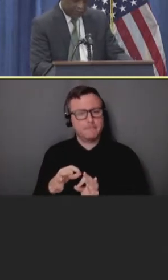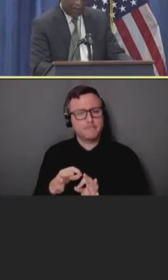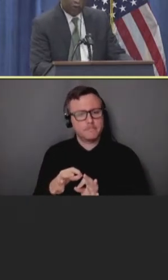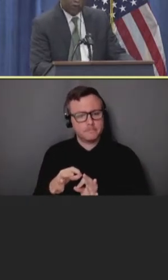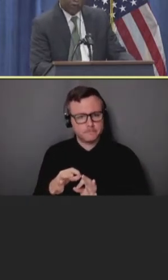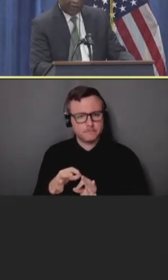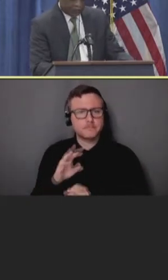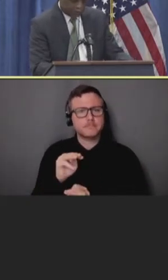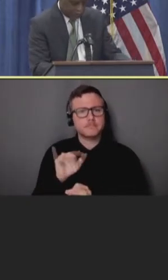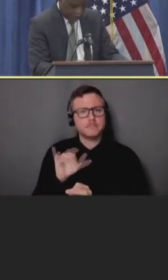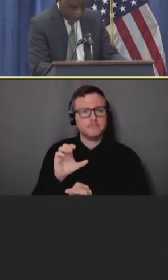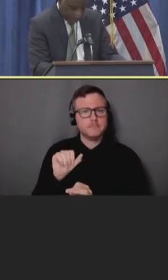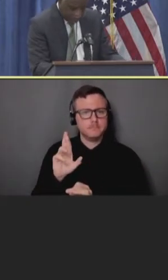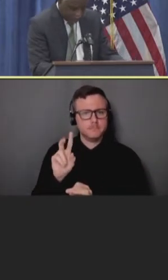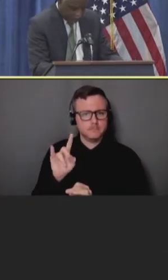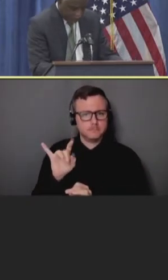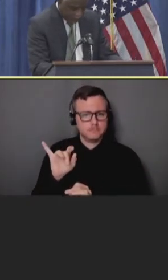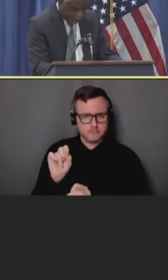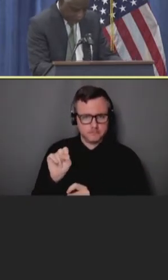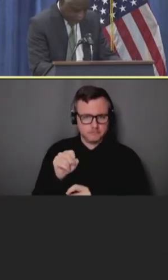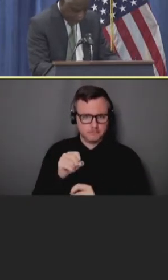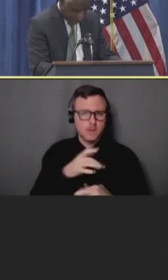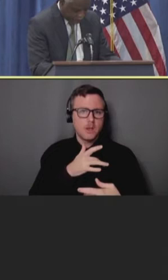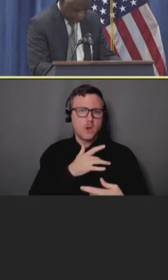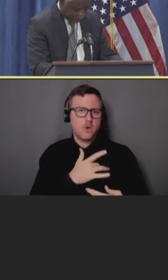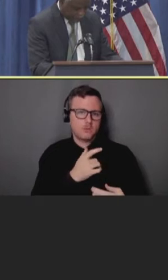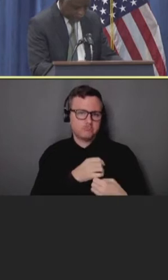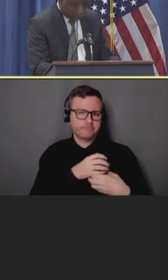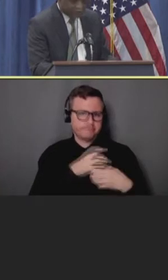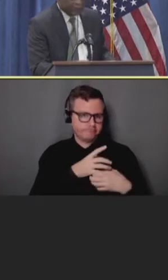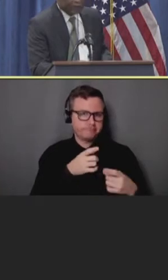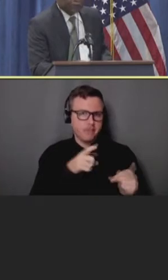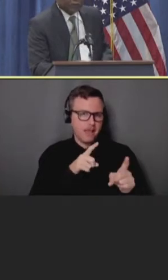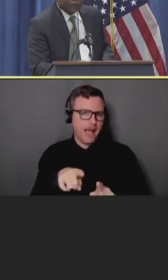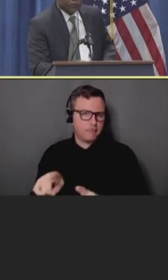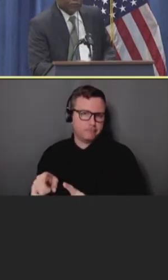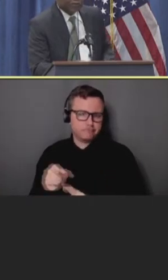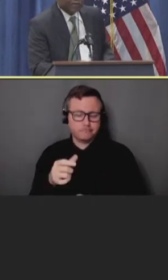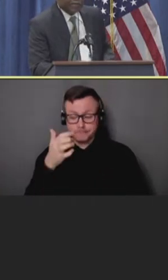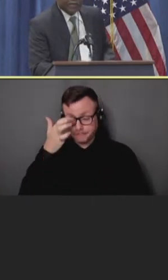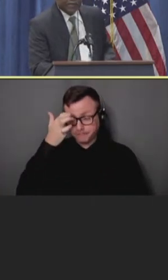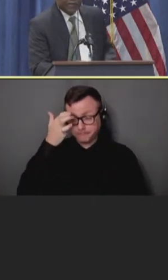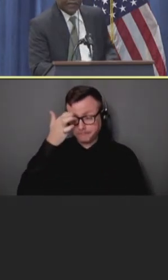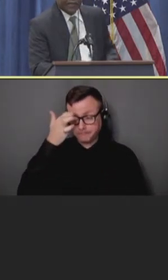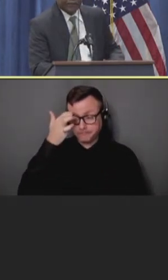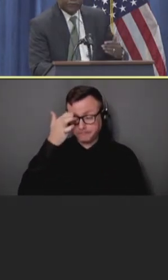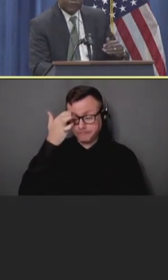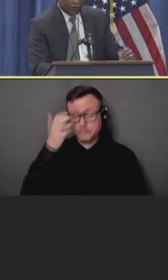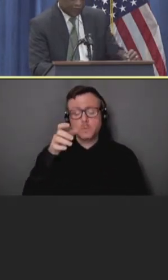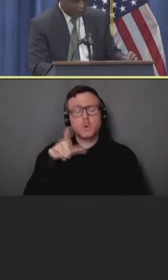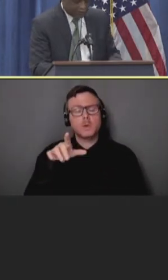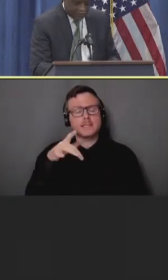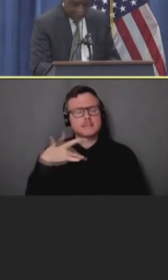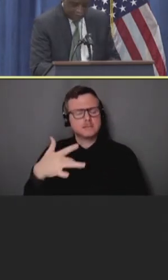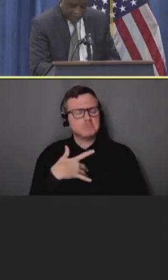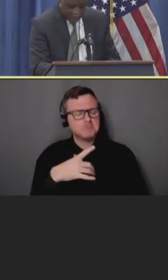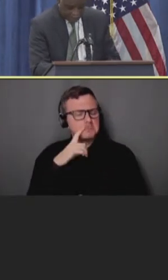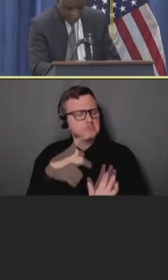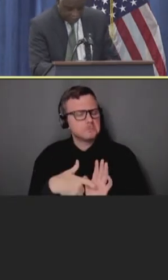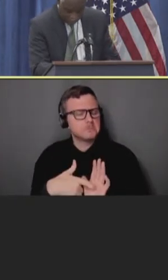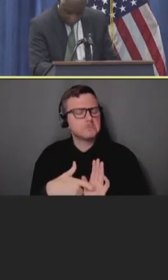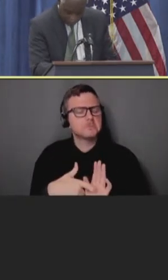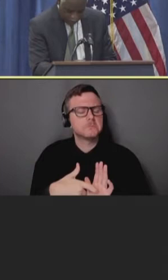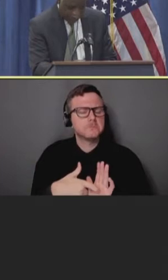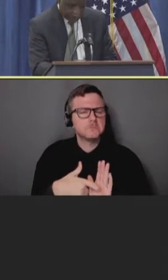myocarditis was a -- did occur. And so typically what you will see, and you saw this with our